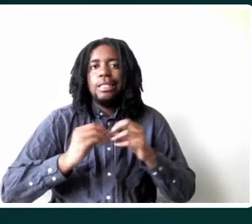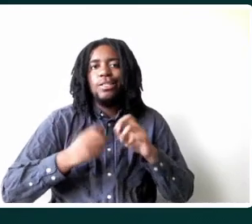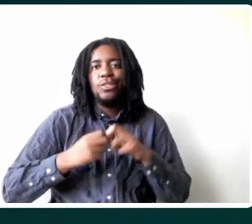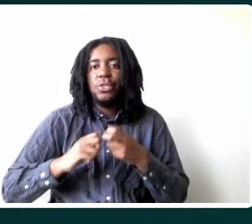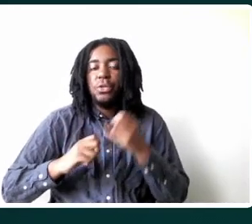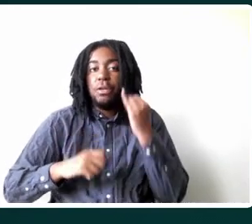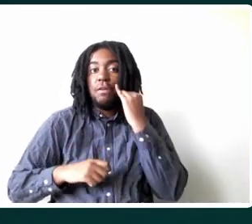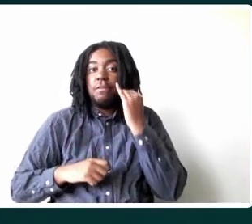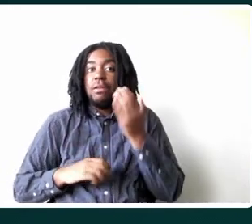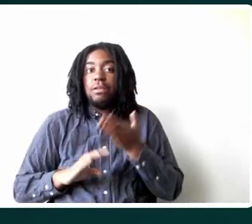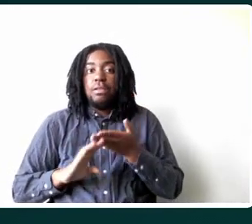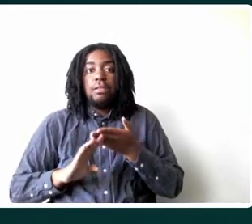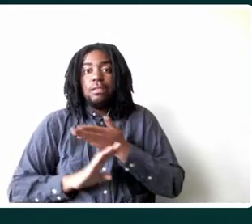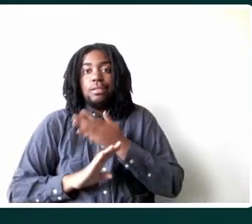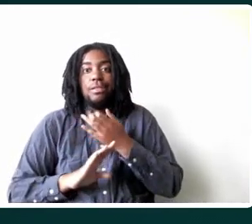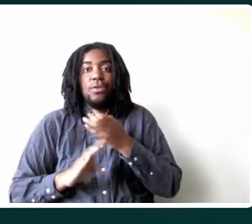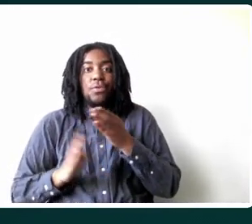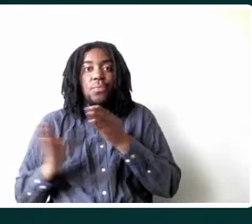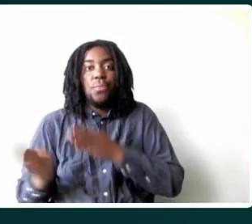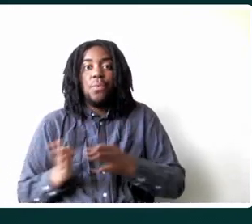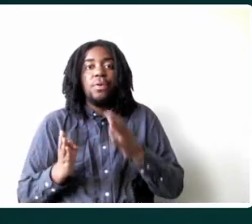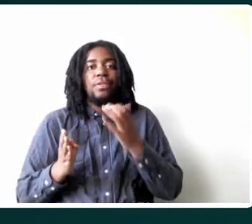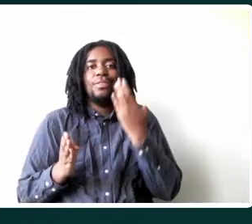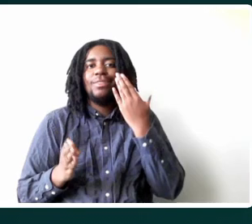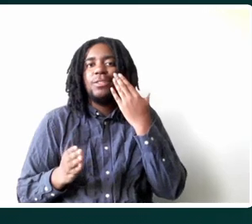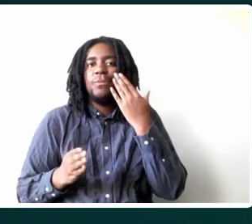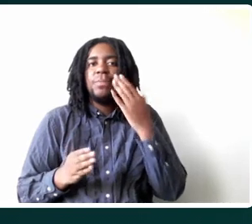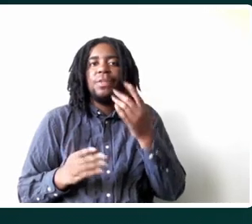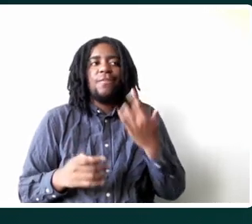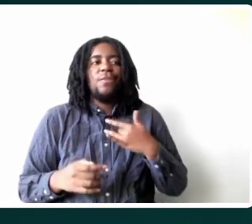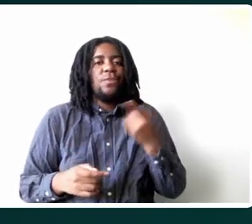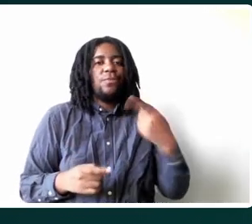people they're talking to or to feel cared for in that discussion, it's very difficult